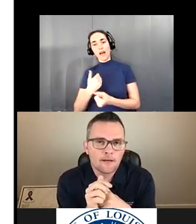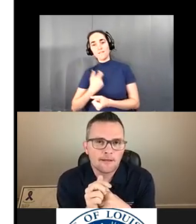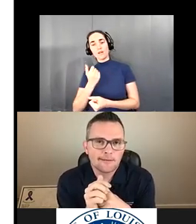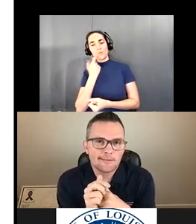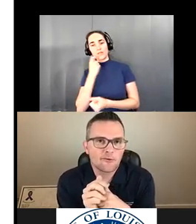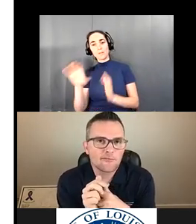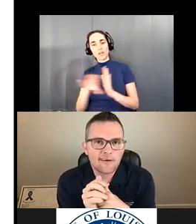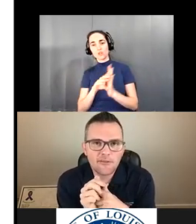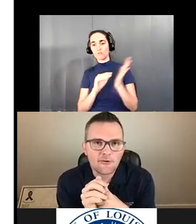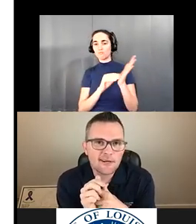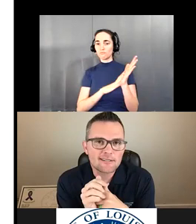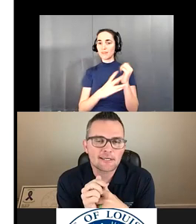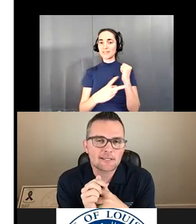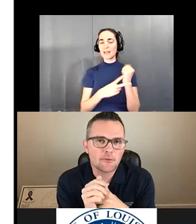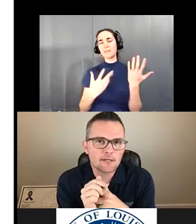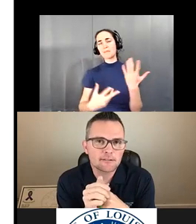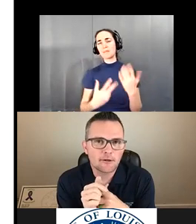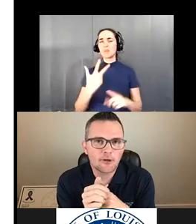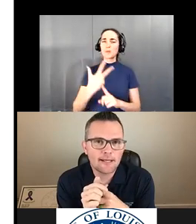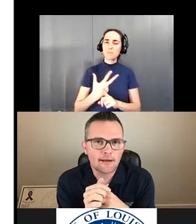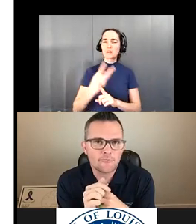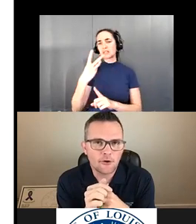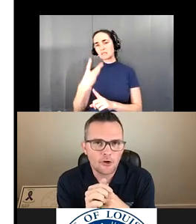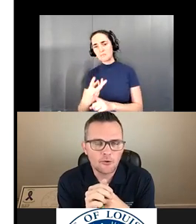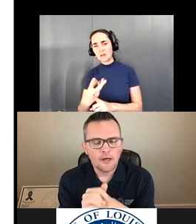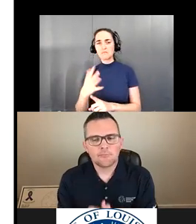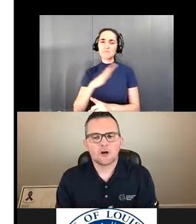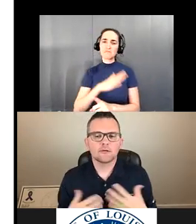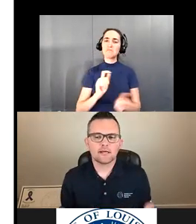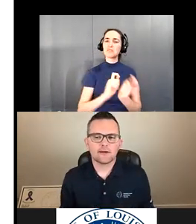15:47:21 You know, every three to six months of dating that photo, but always having a